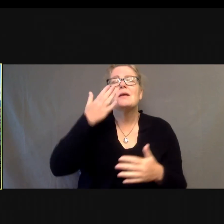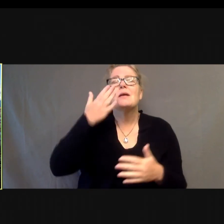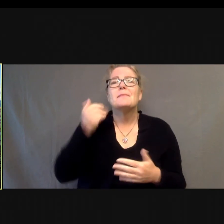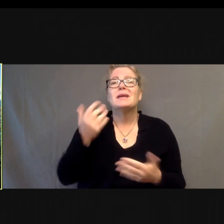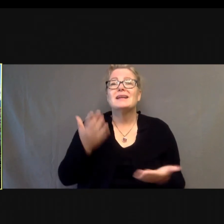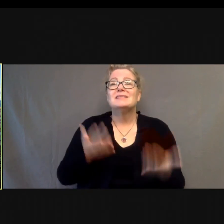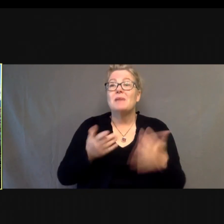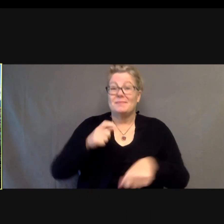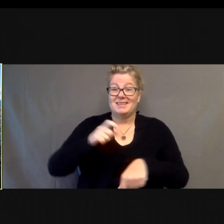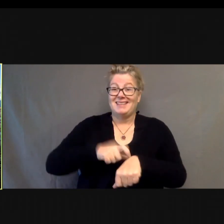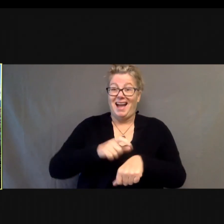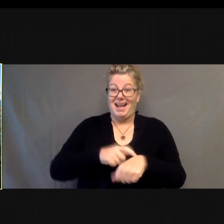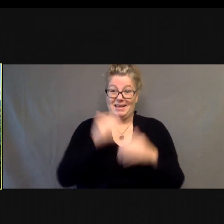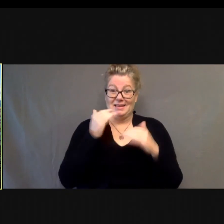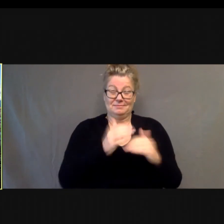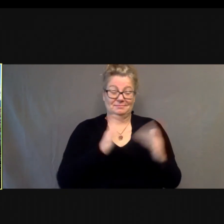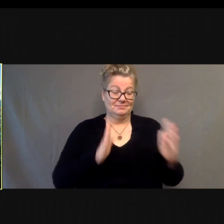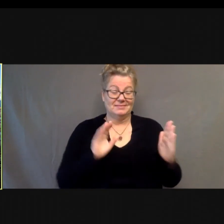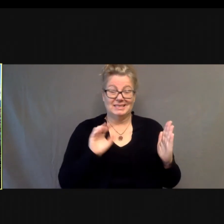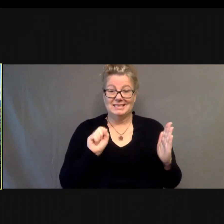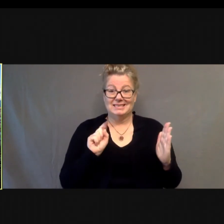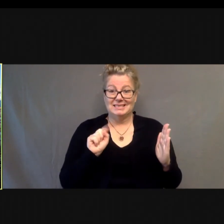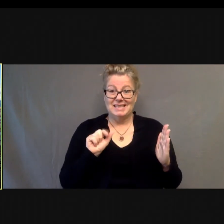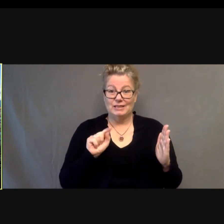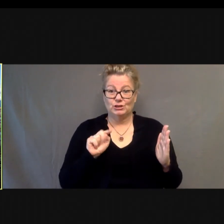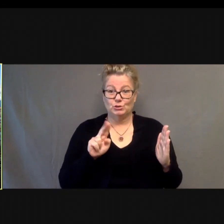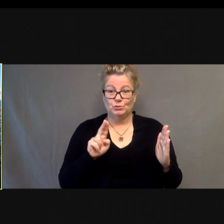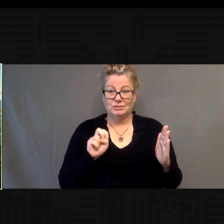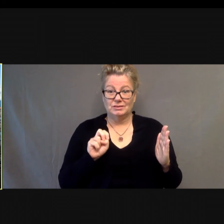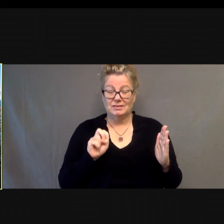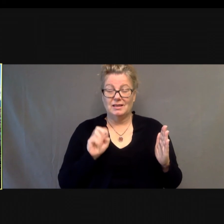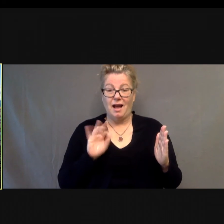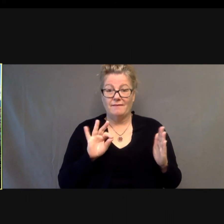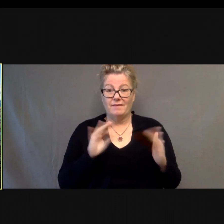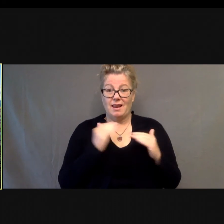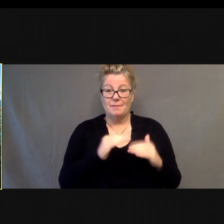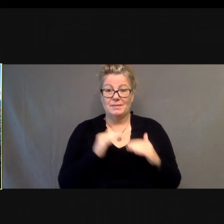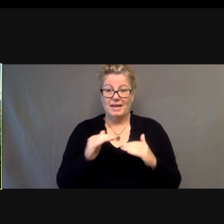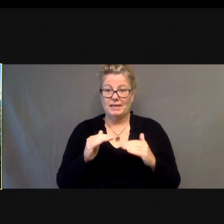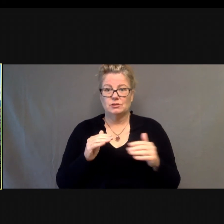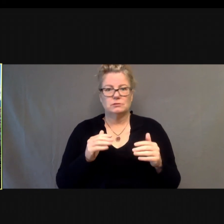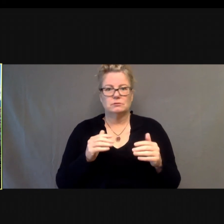into this, this hole and there's just so much to overcome.